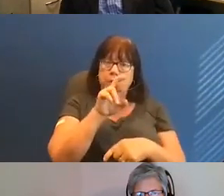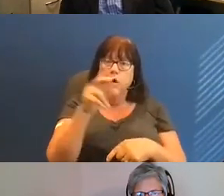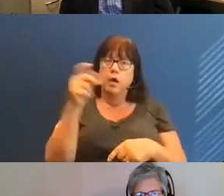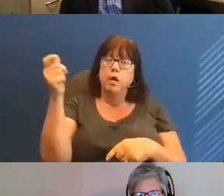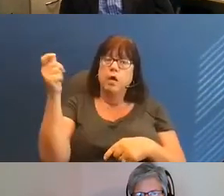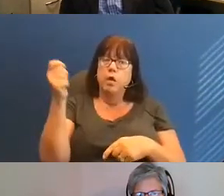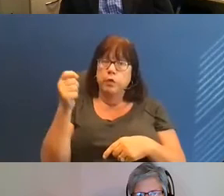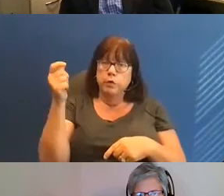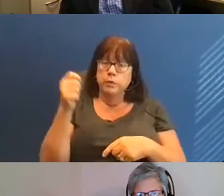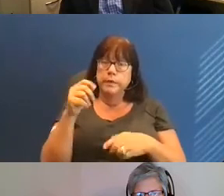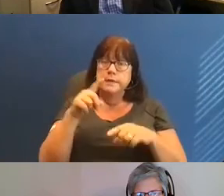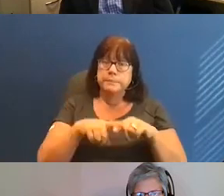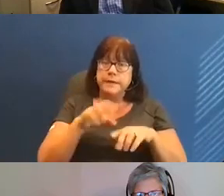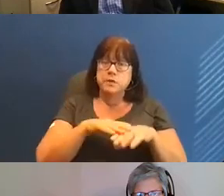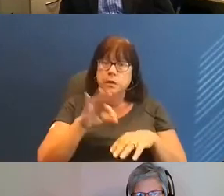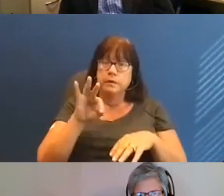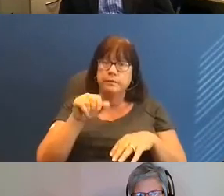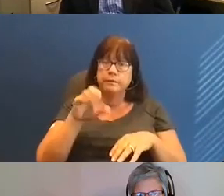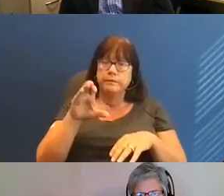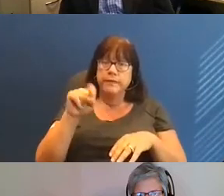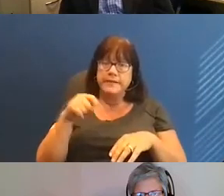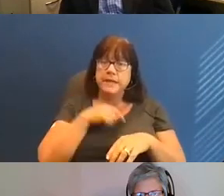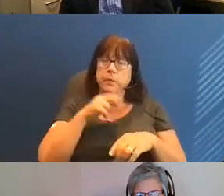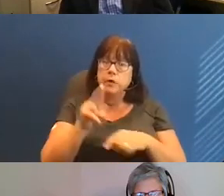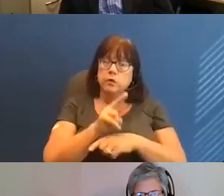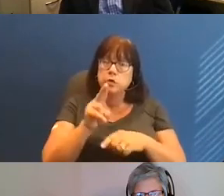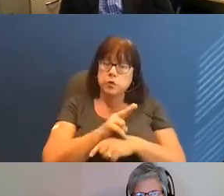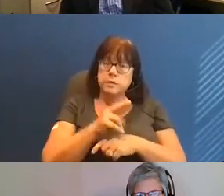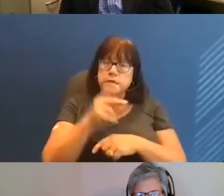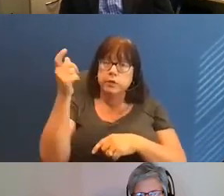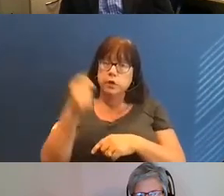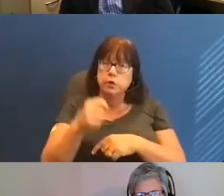using the most funds to offer grants to individual faculty members and there are two types of grants